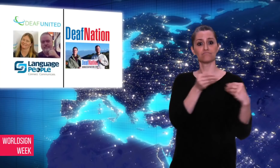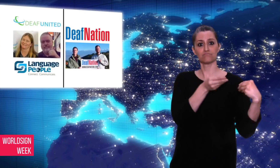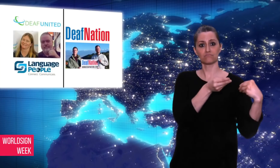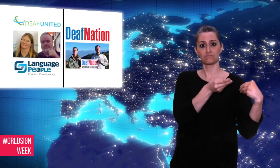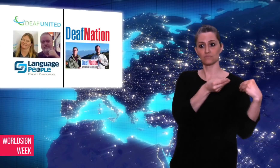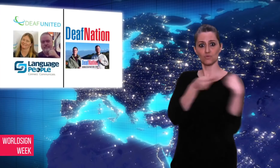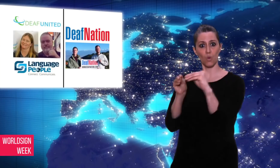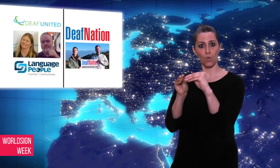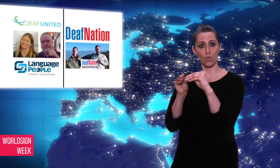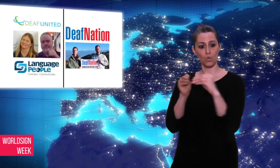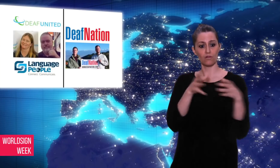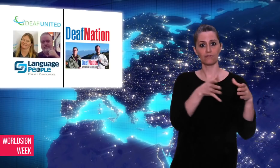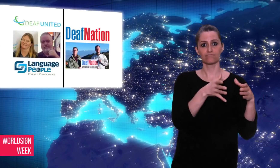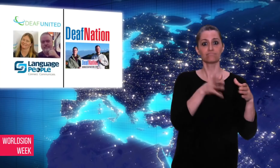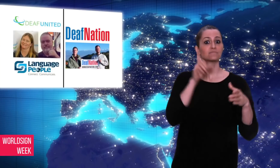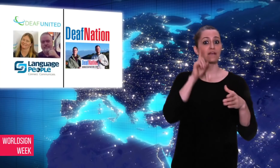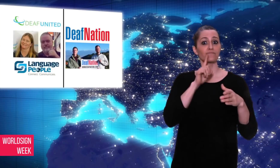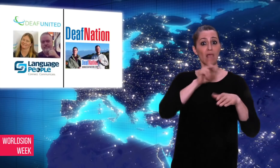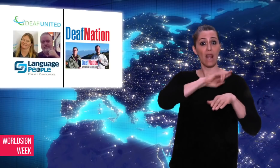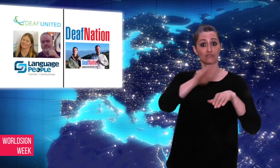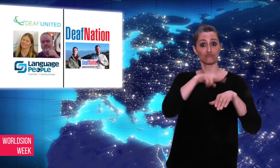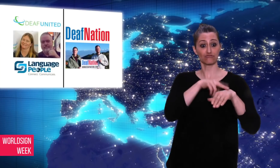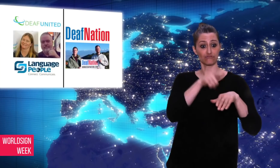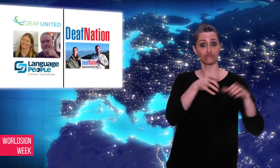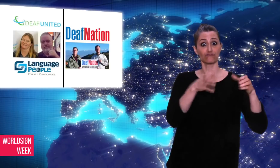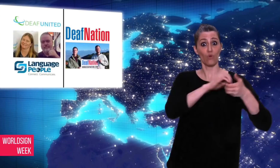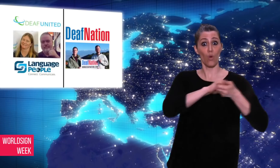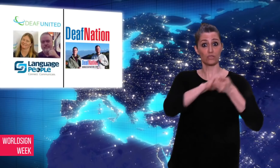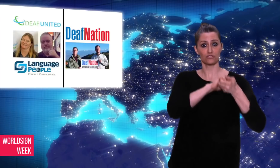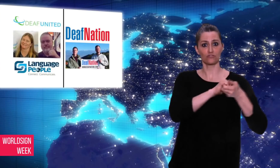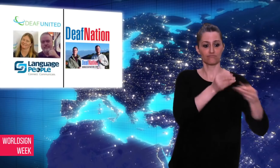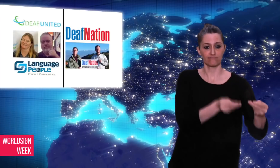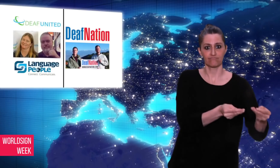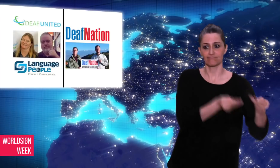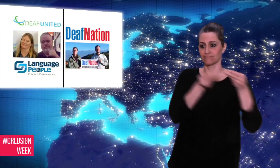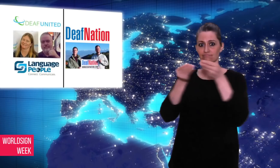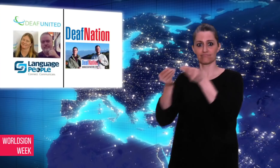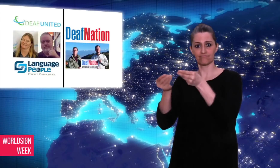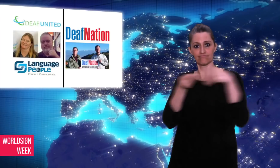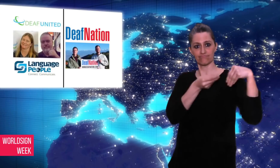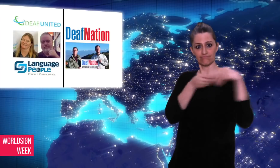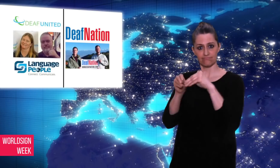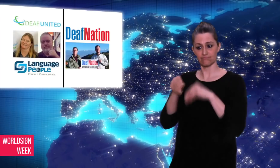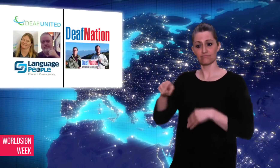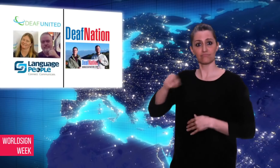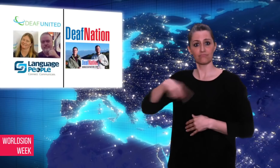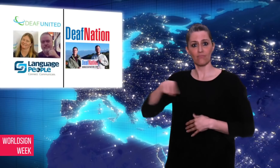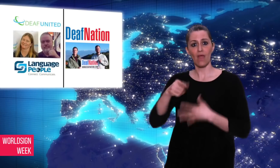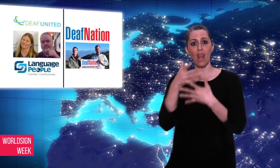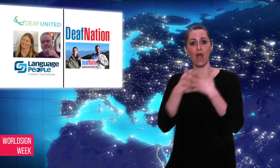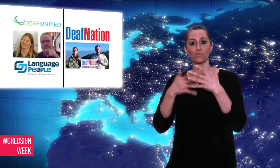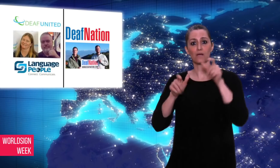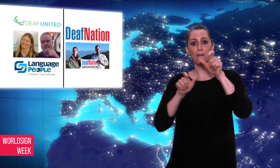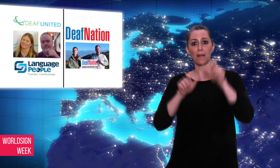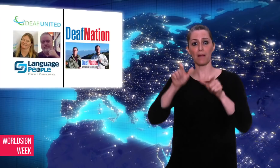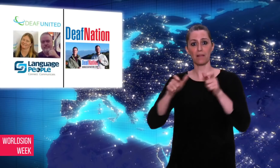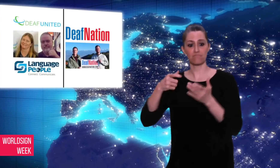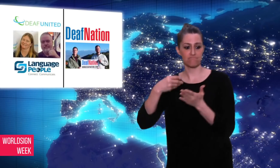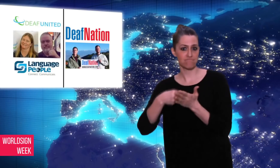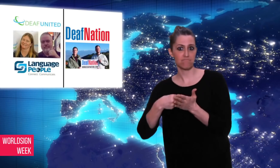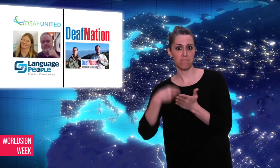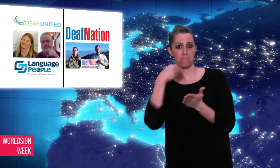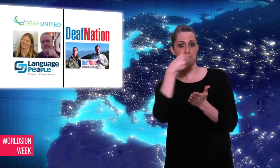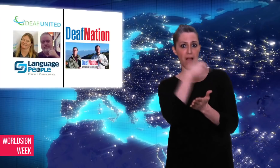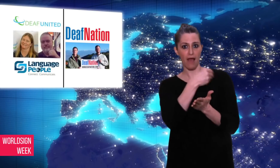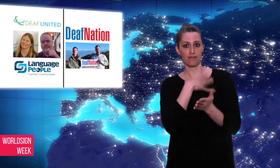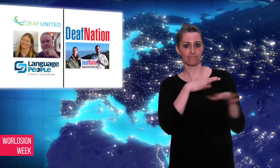initially sold DeafNation to Language People, a hearing business